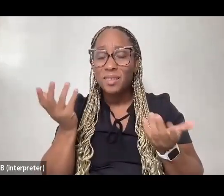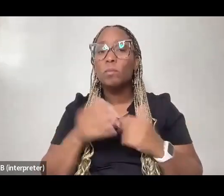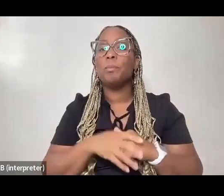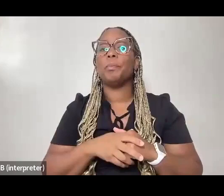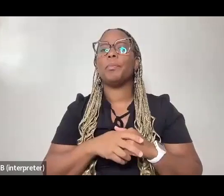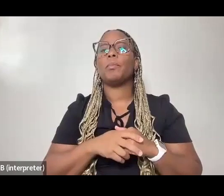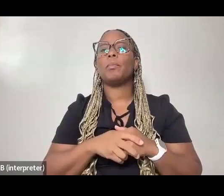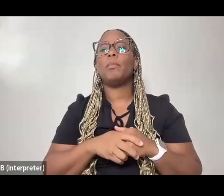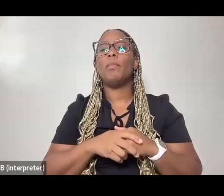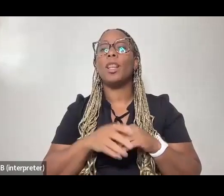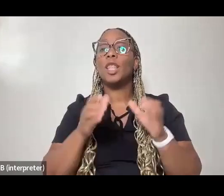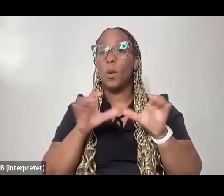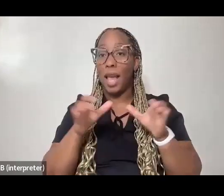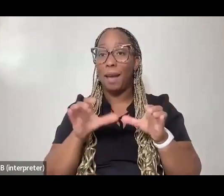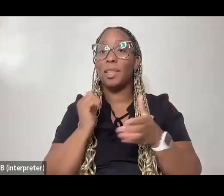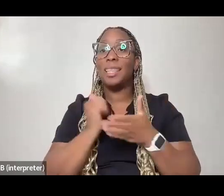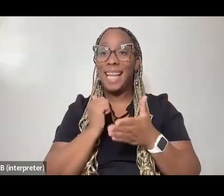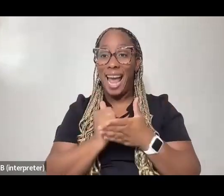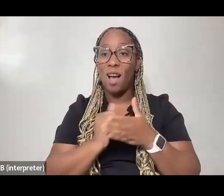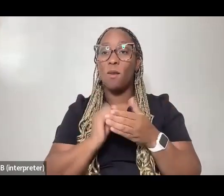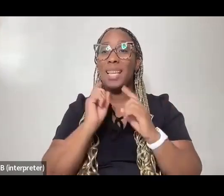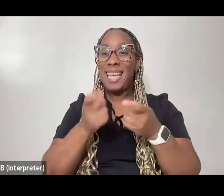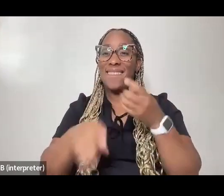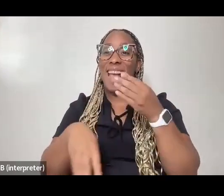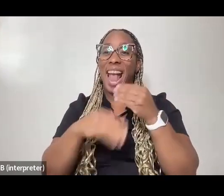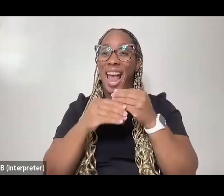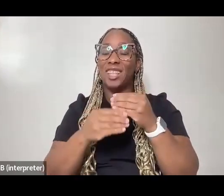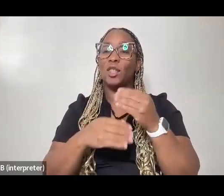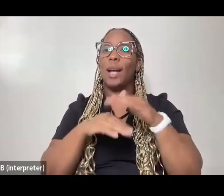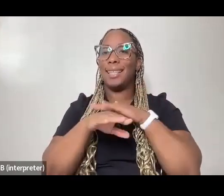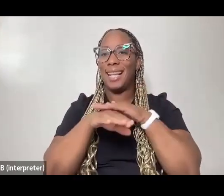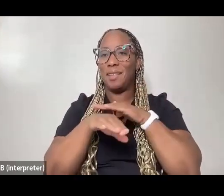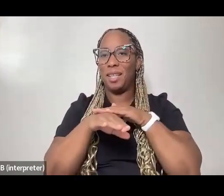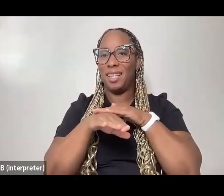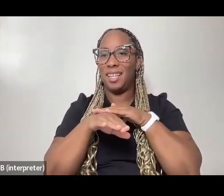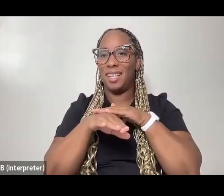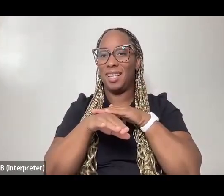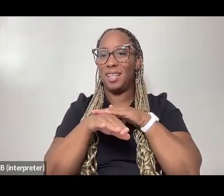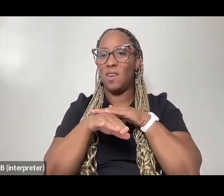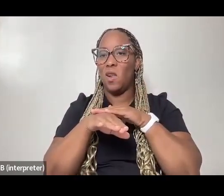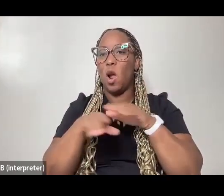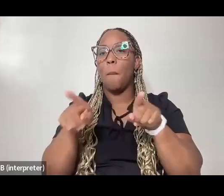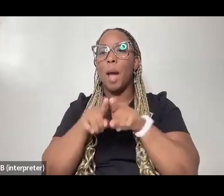So captions help give that extra layer of accessibility. There are also -- they are also required.